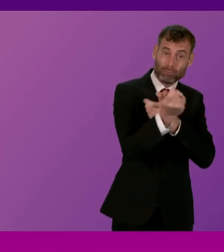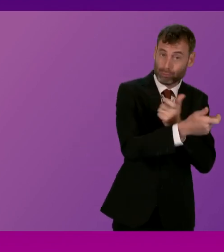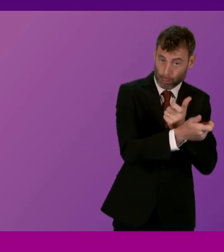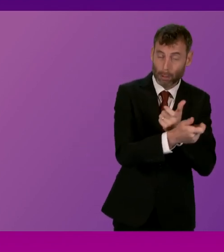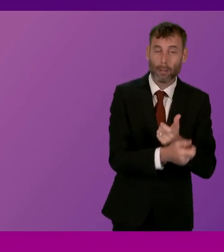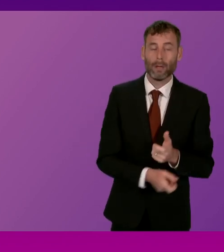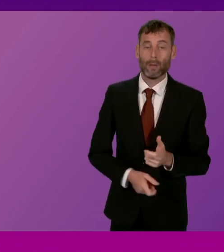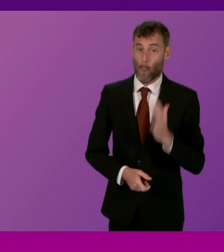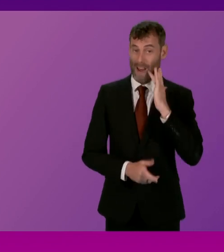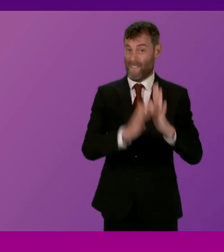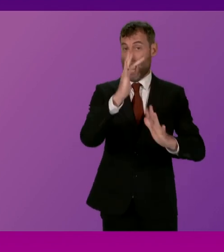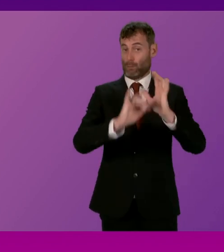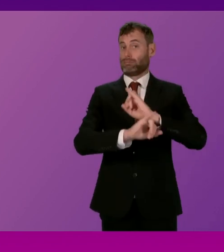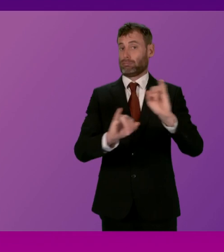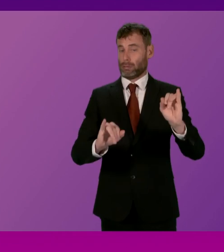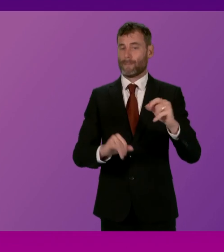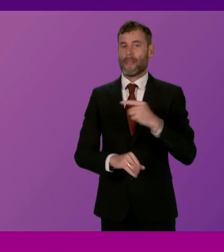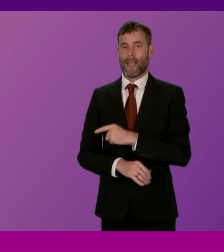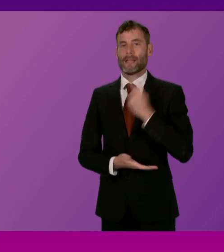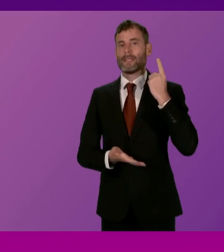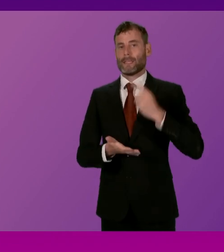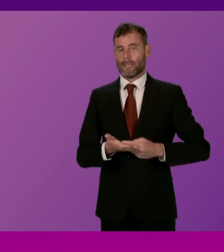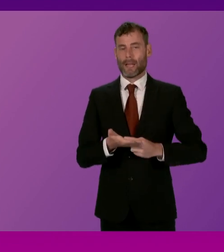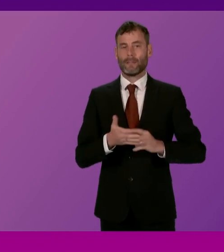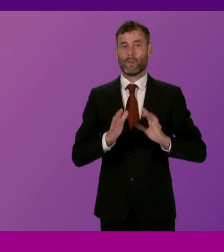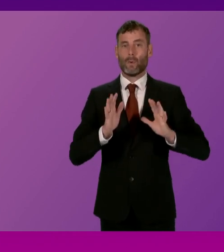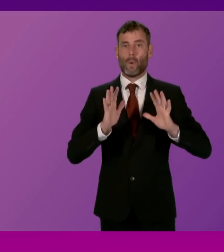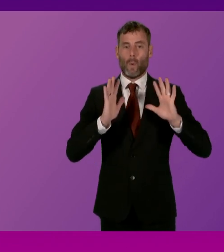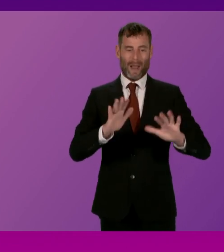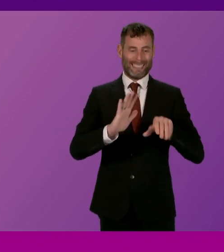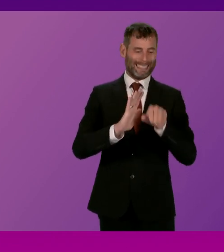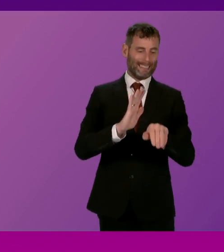A decision was made not to tackle the blaze internally, due to the building’s structure